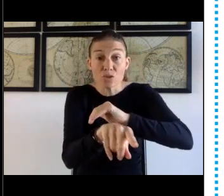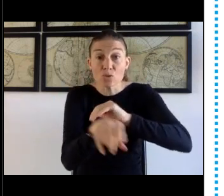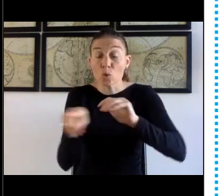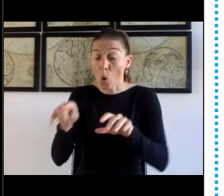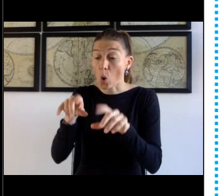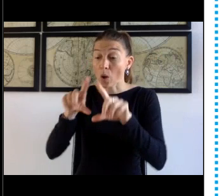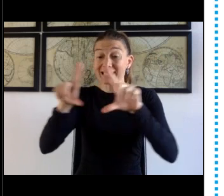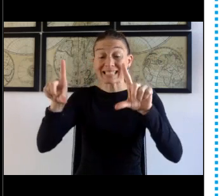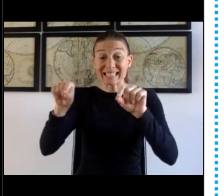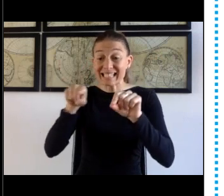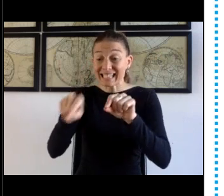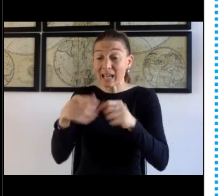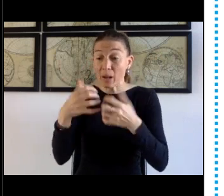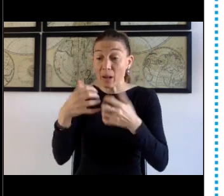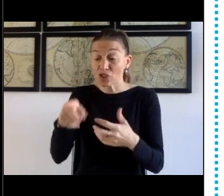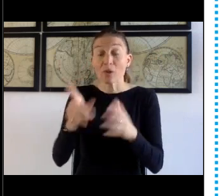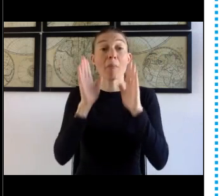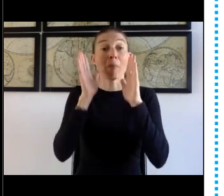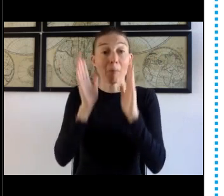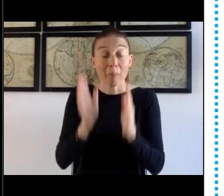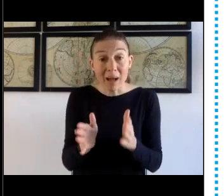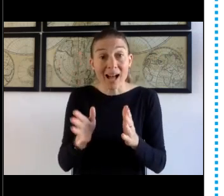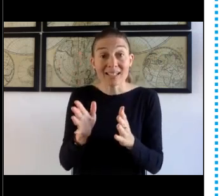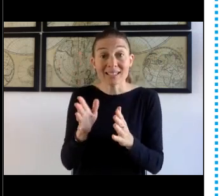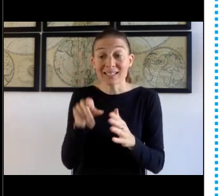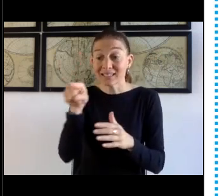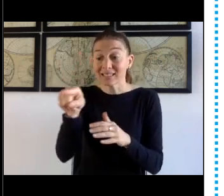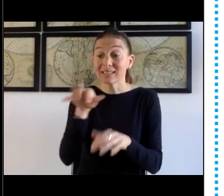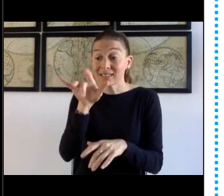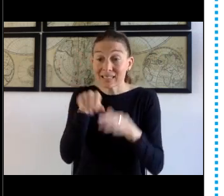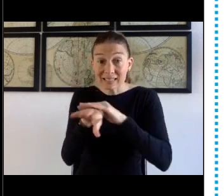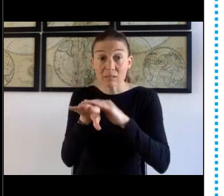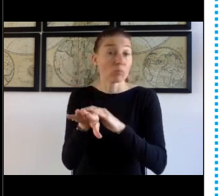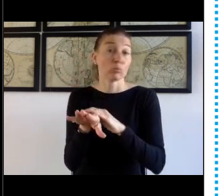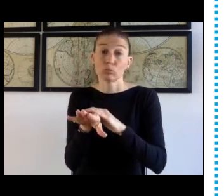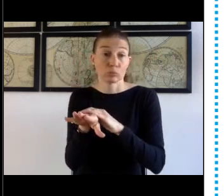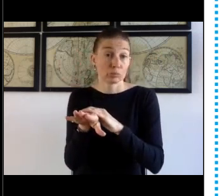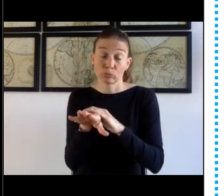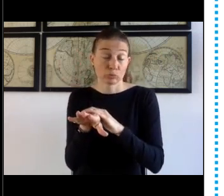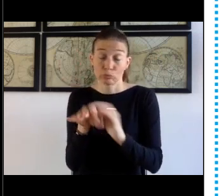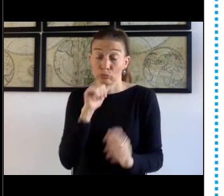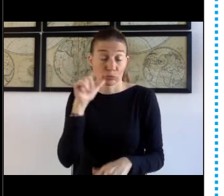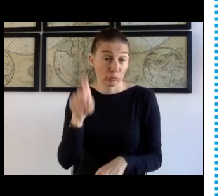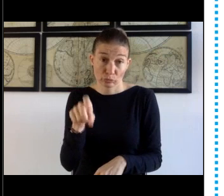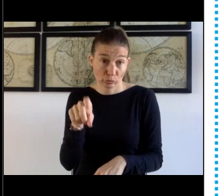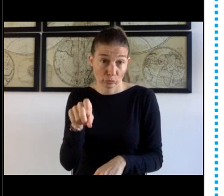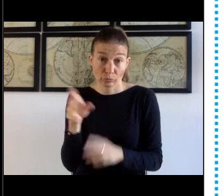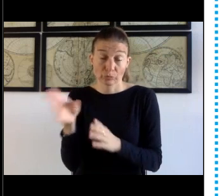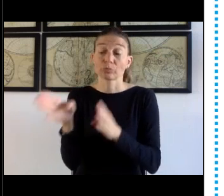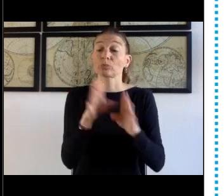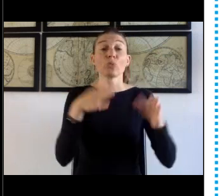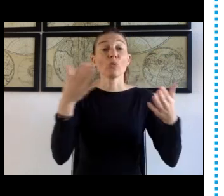Your bus tickets that you can buy at a local bus station they also doesn't have to be accessible,